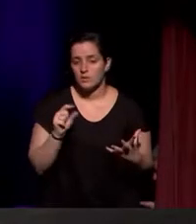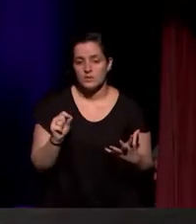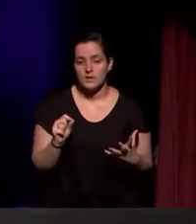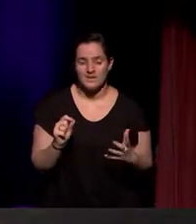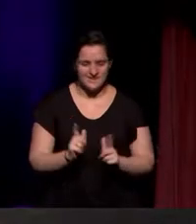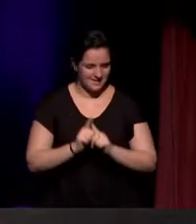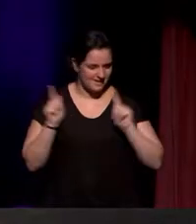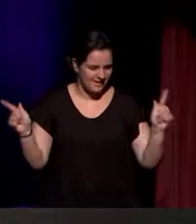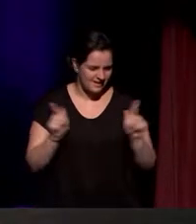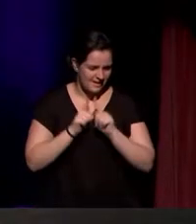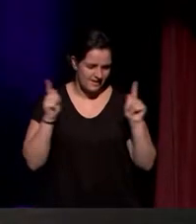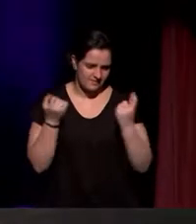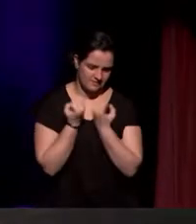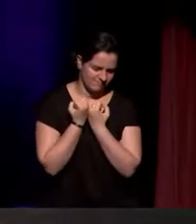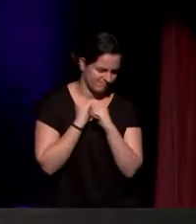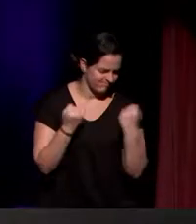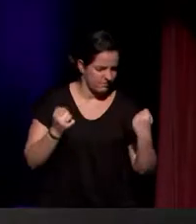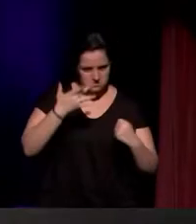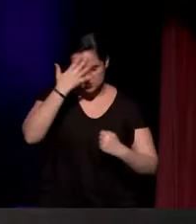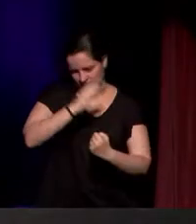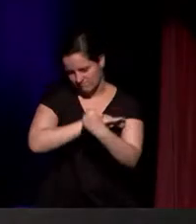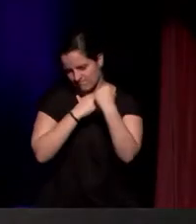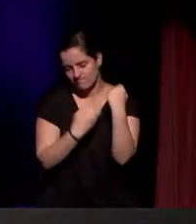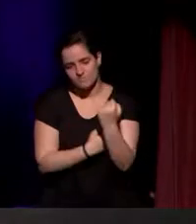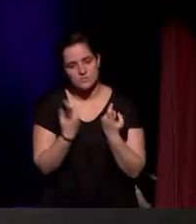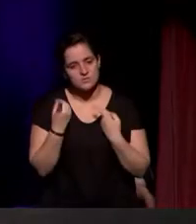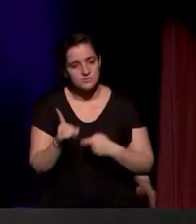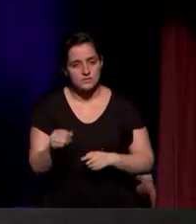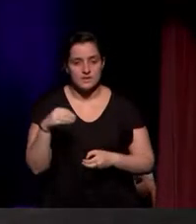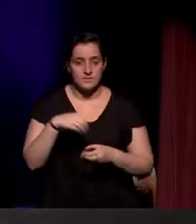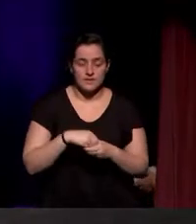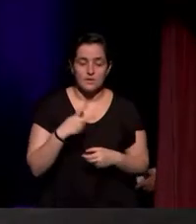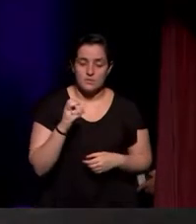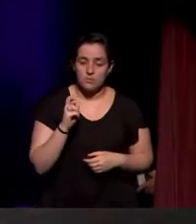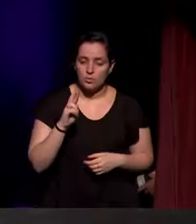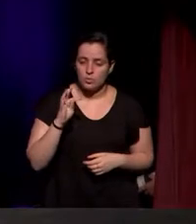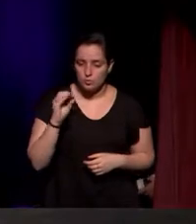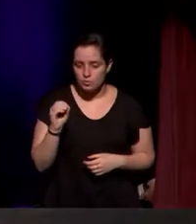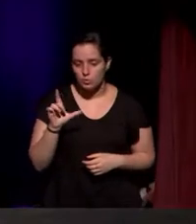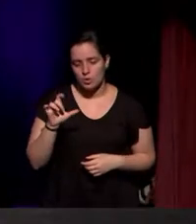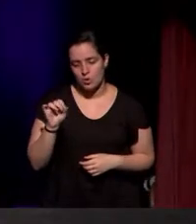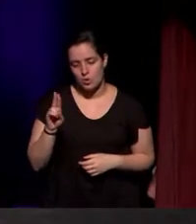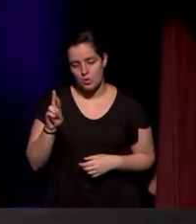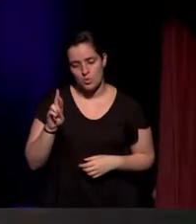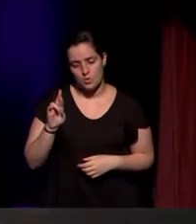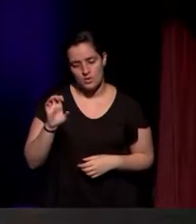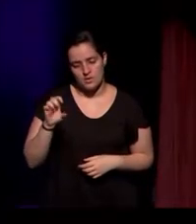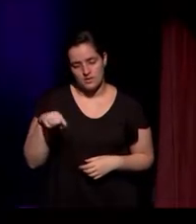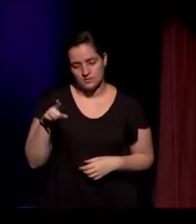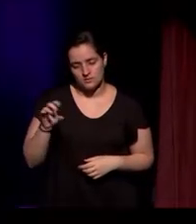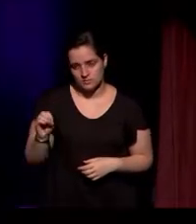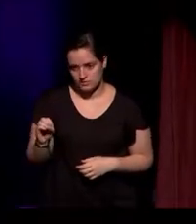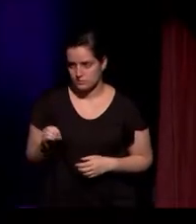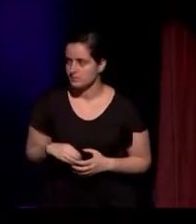immense resistances, for example, in Port of Lourenço Marques, which was the name of our capital, Maputo,